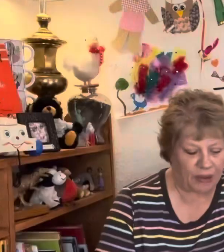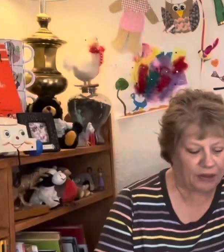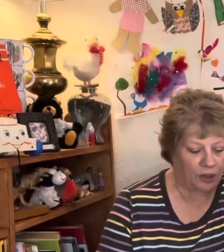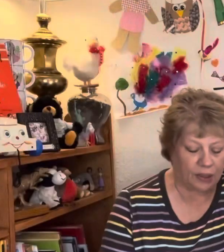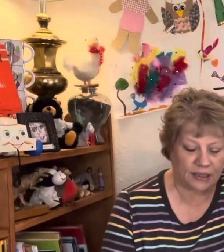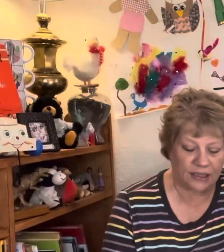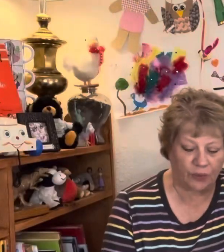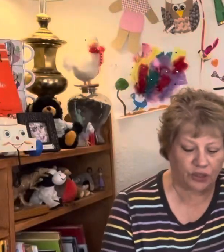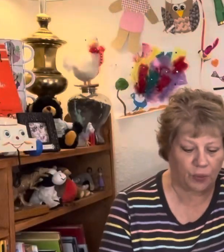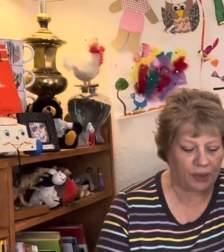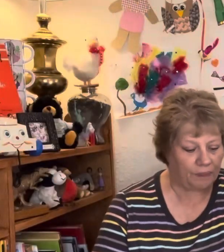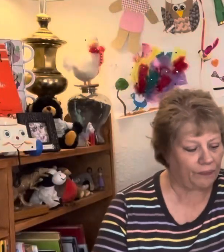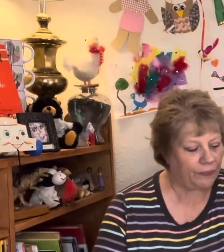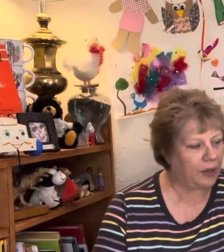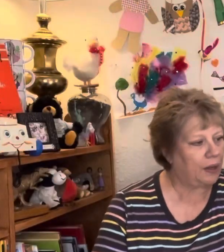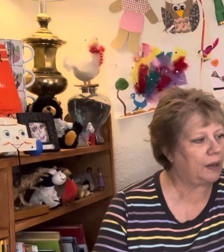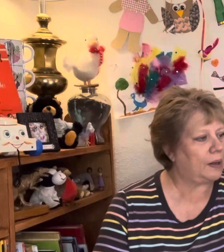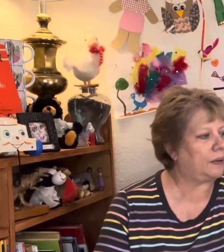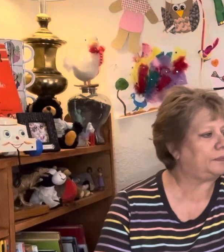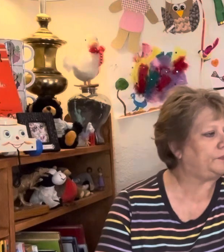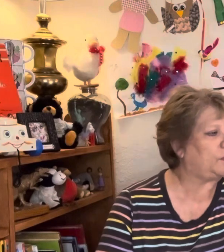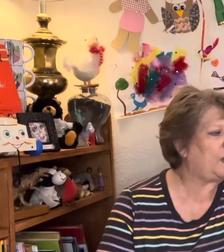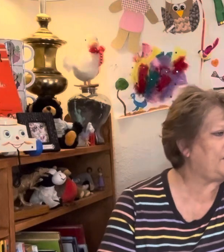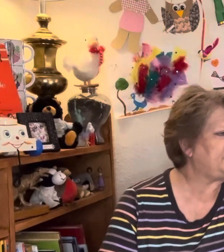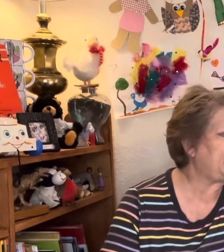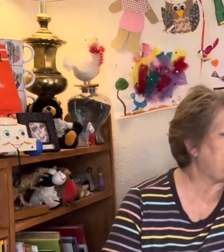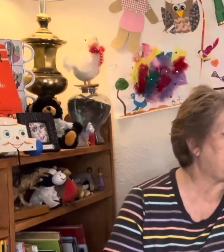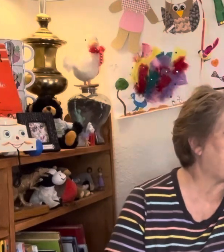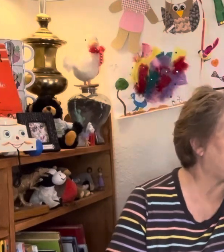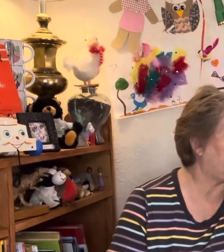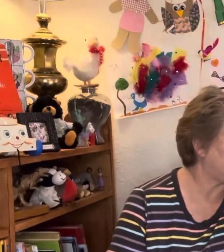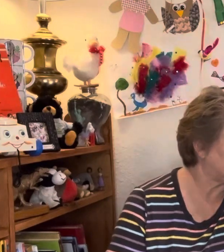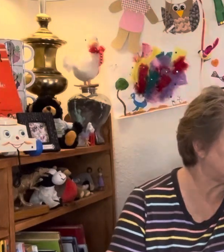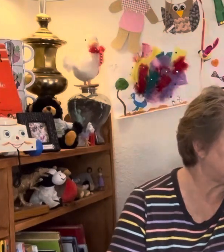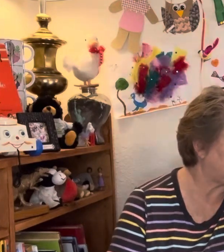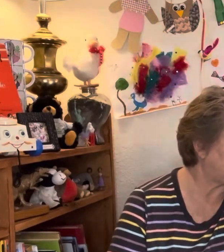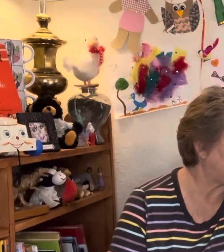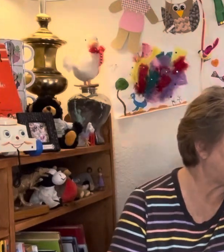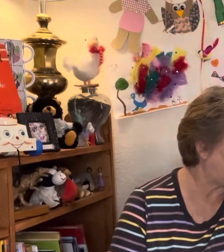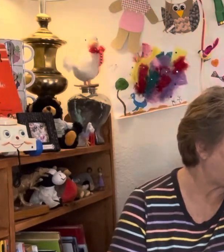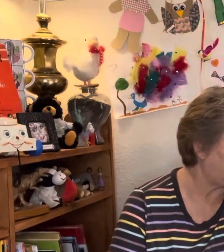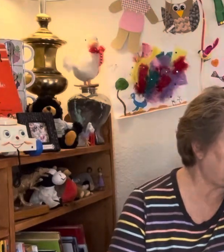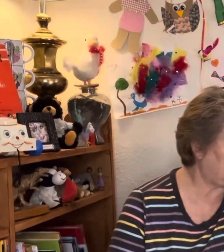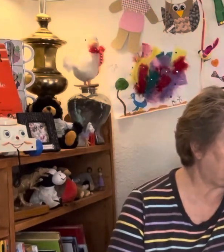of maybe look and see which ones... BUSTER: Let's test this theory. BARB: Well, the same in appearance, let's say. BUSTER: Okay, yep.